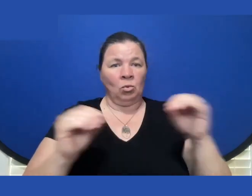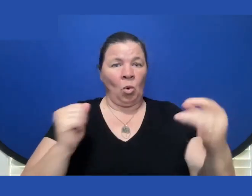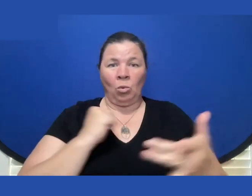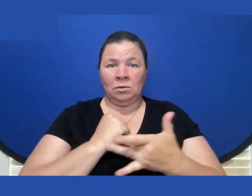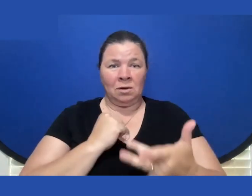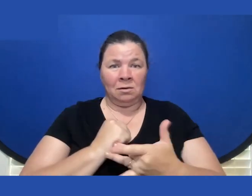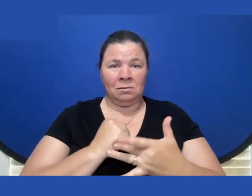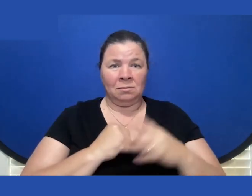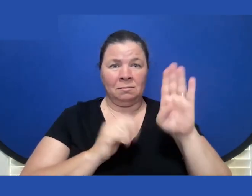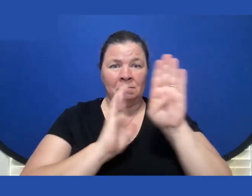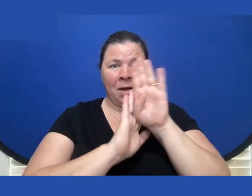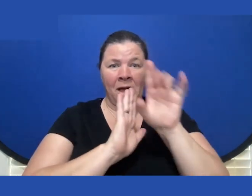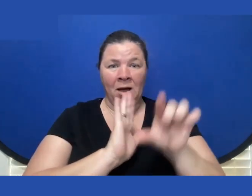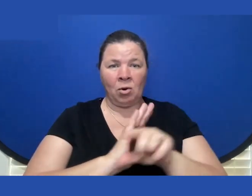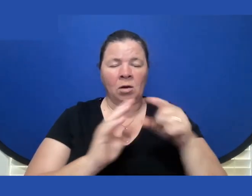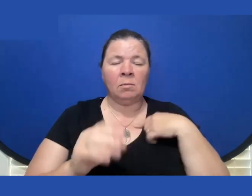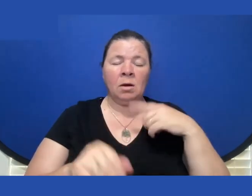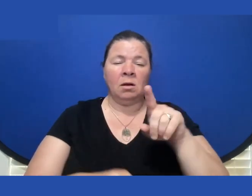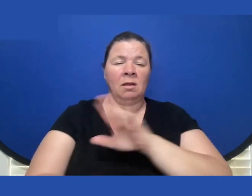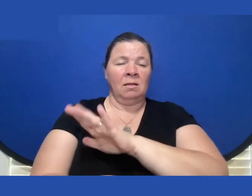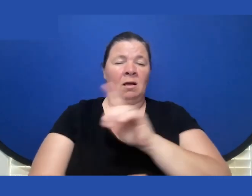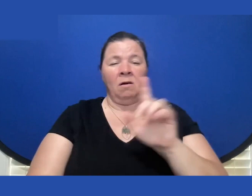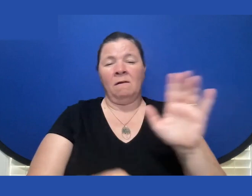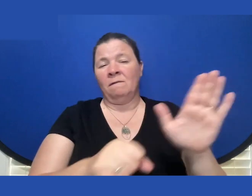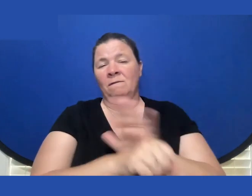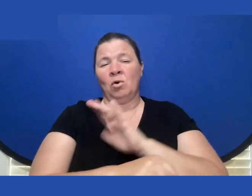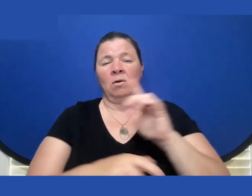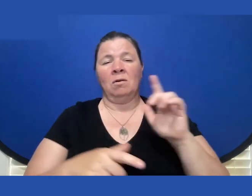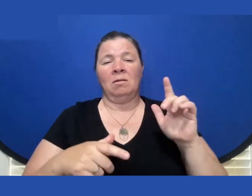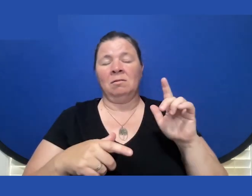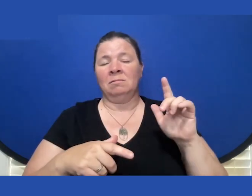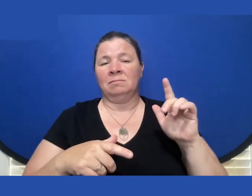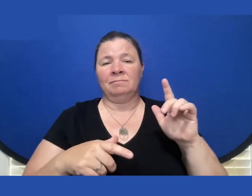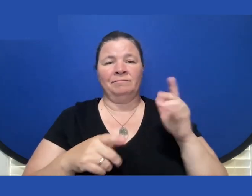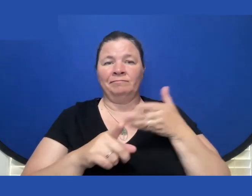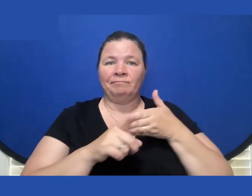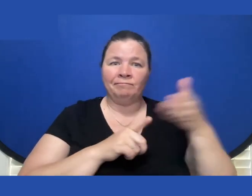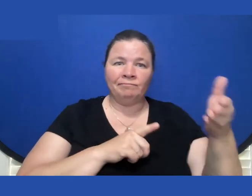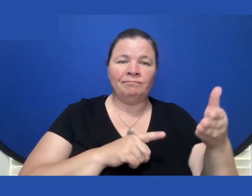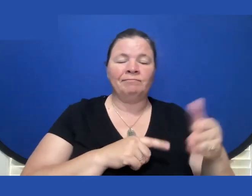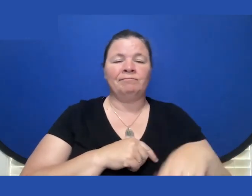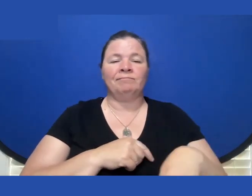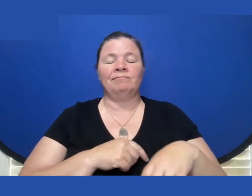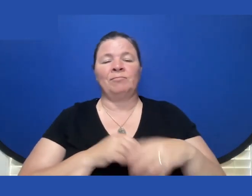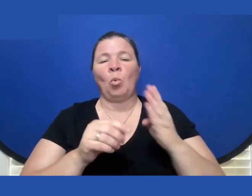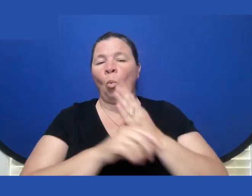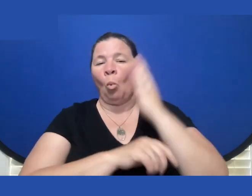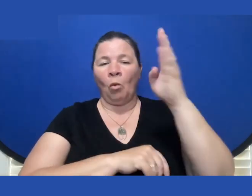but they've spent their entire careers, decade plus, you know, dealing with very complex equipment,